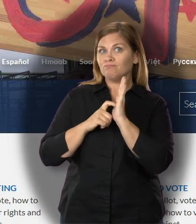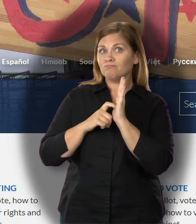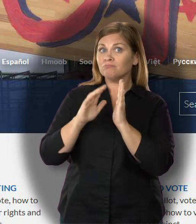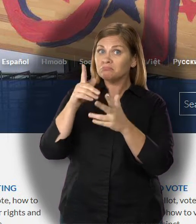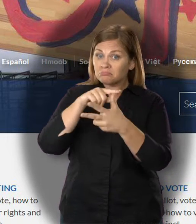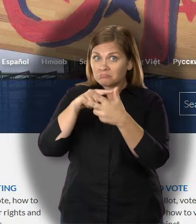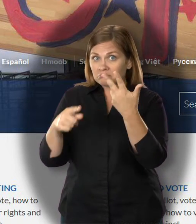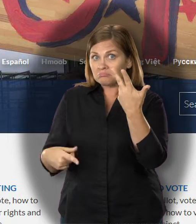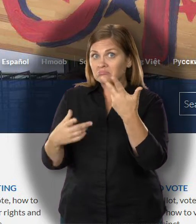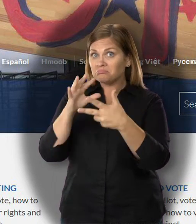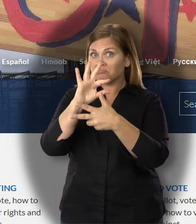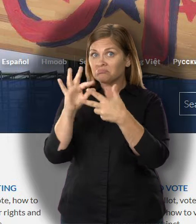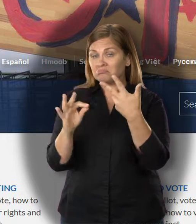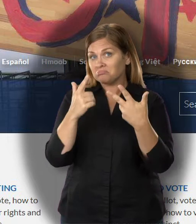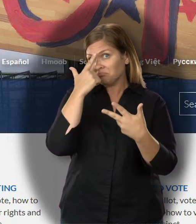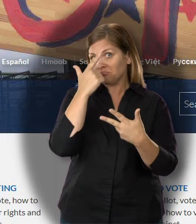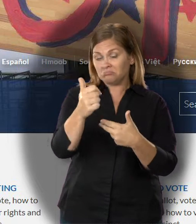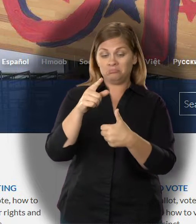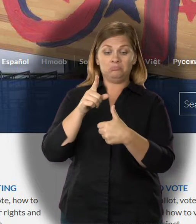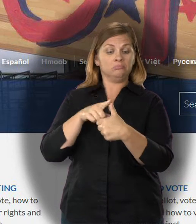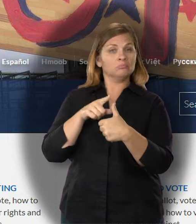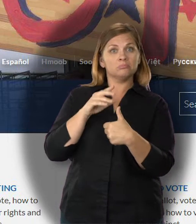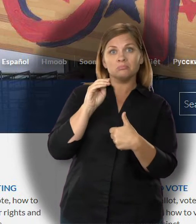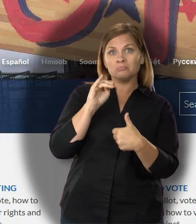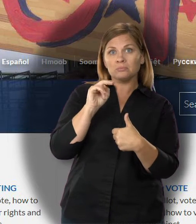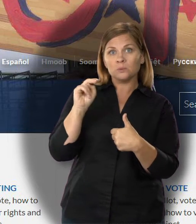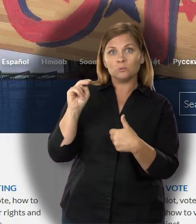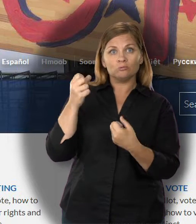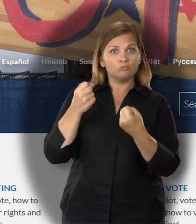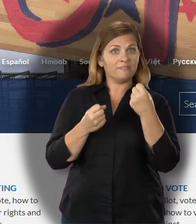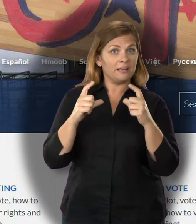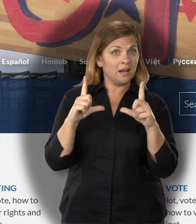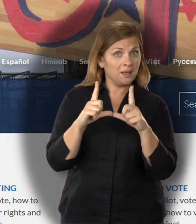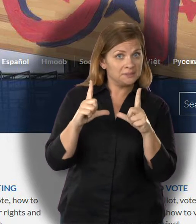Minnesota-issued driver's license, Minnesota ID card or